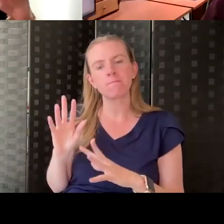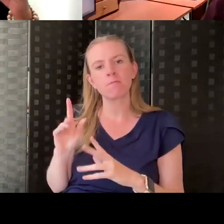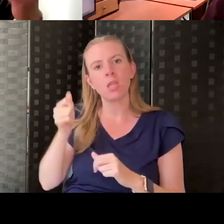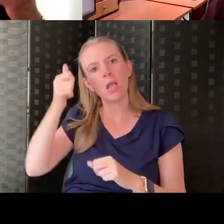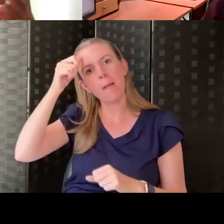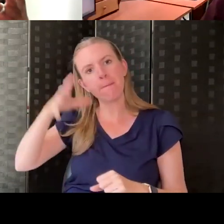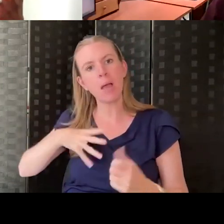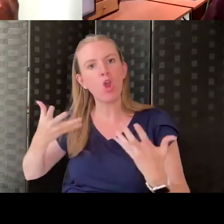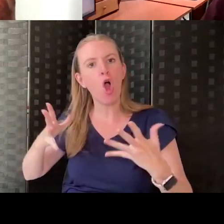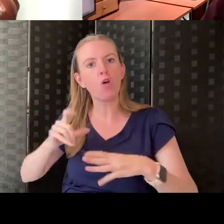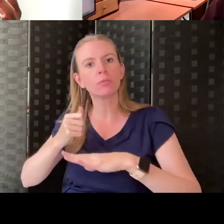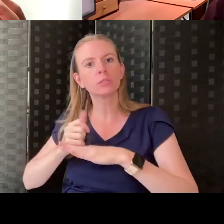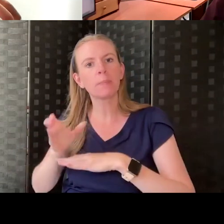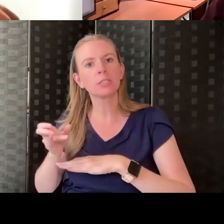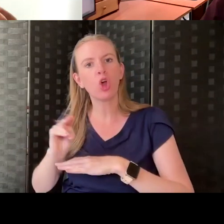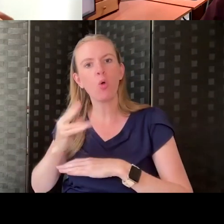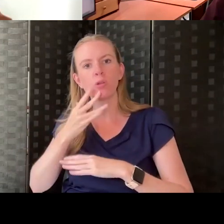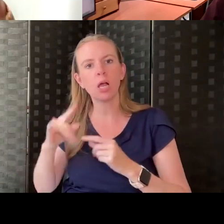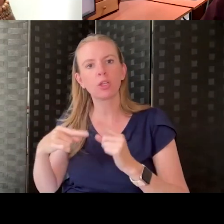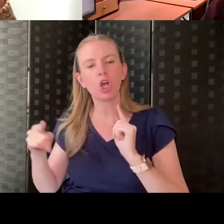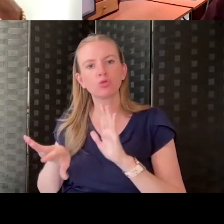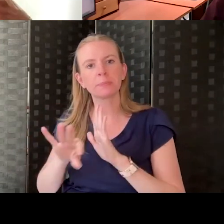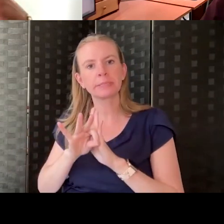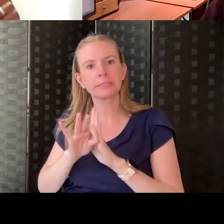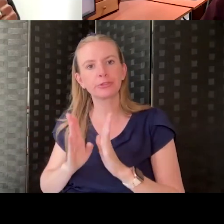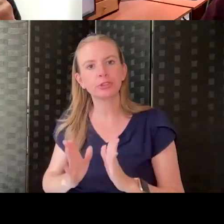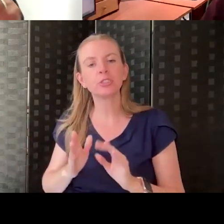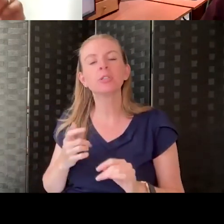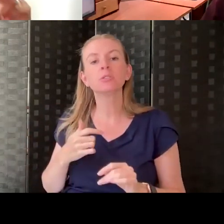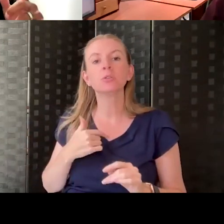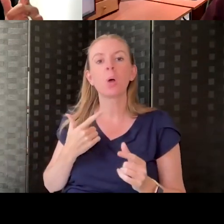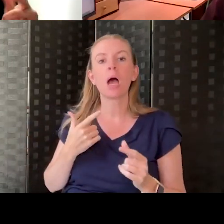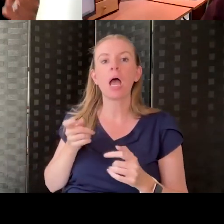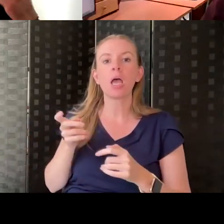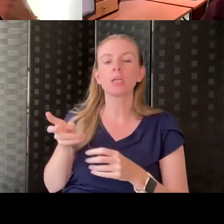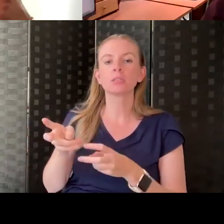already built his own color contrast picker. What I ended up doing was taking his coat and modifying